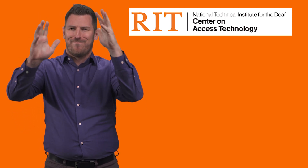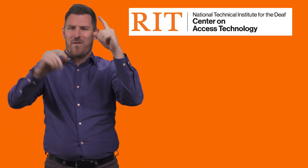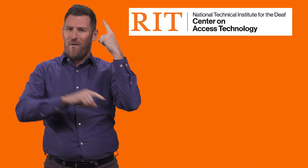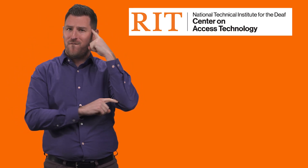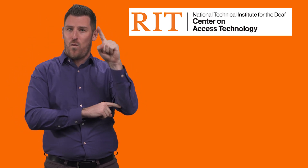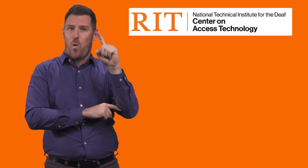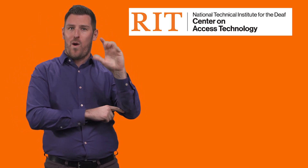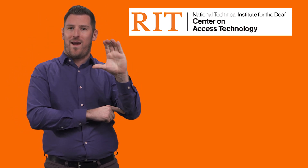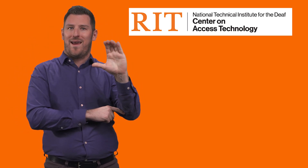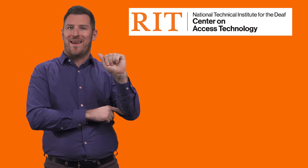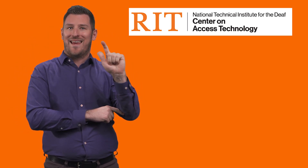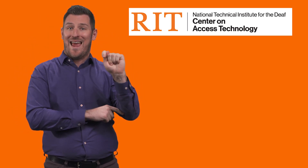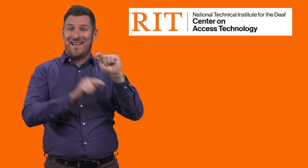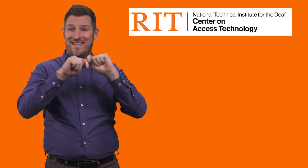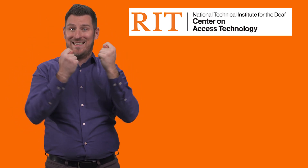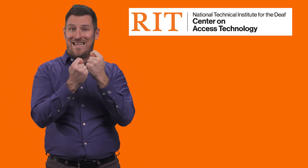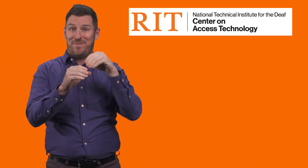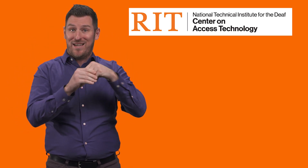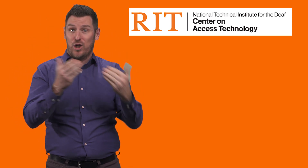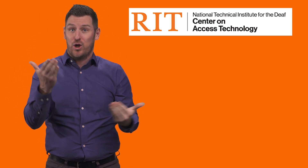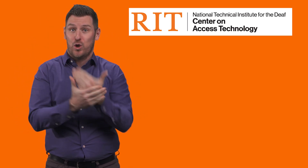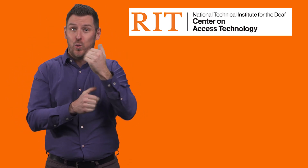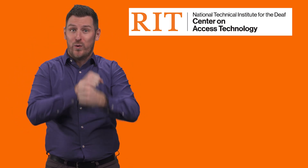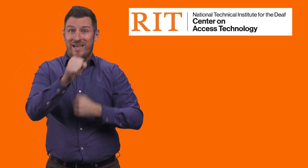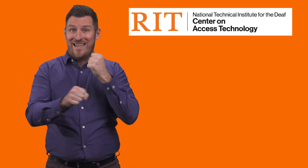and rooting for that CAT team in the New Year.